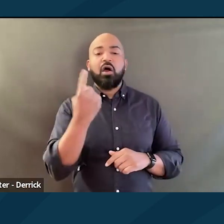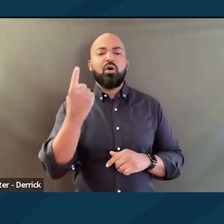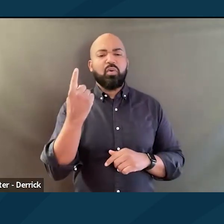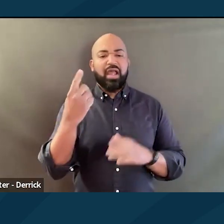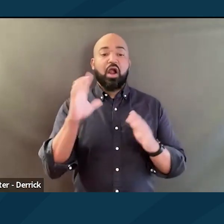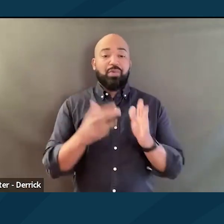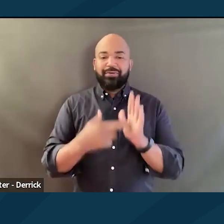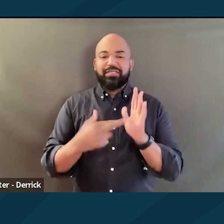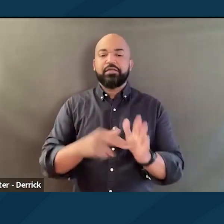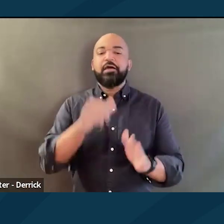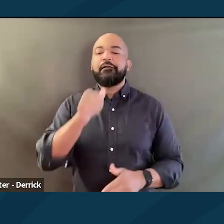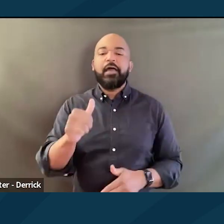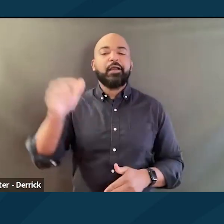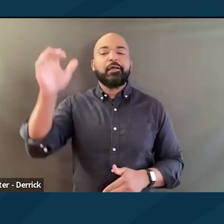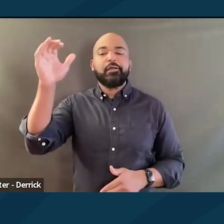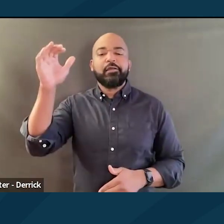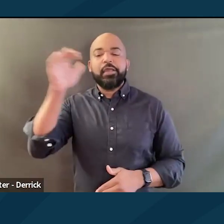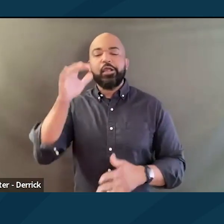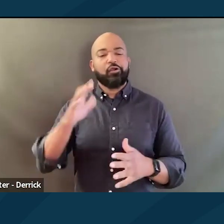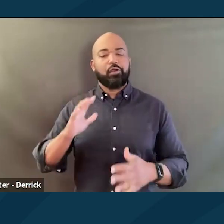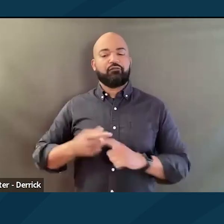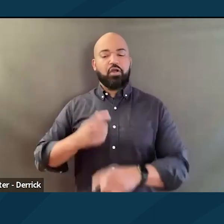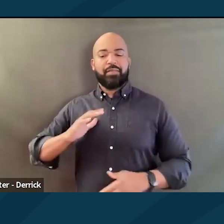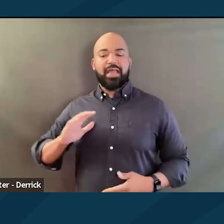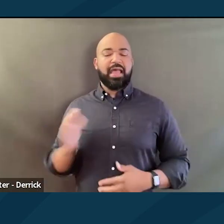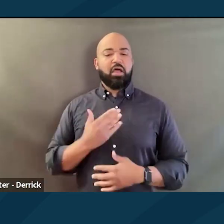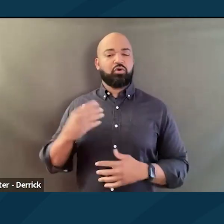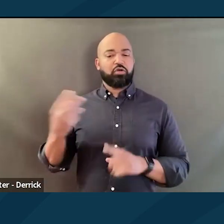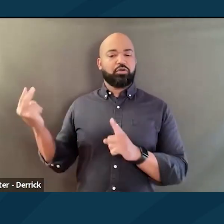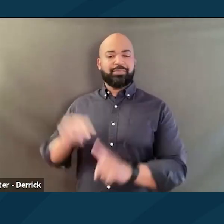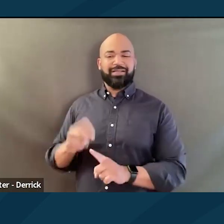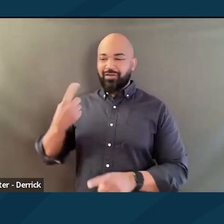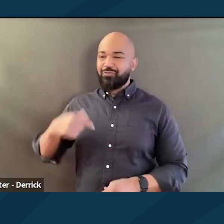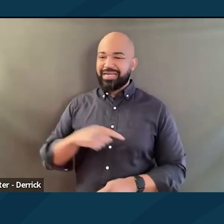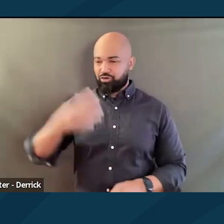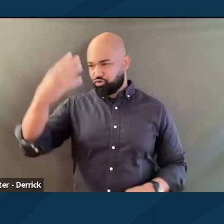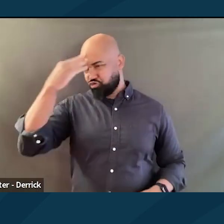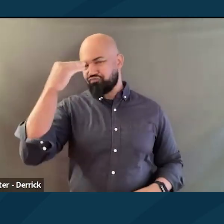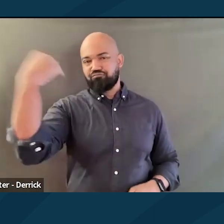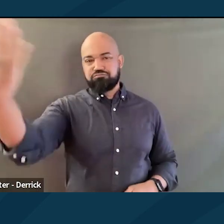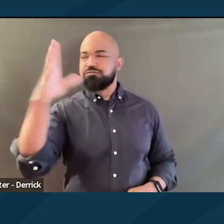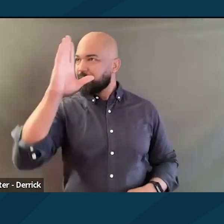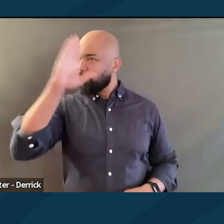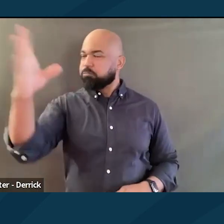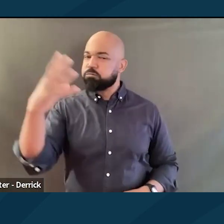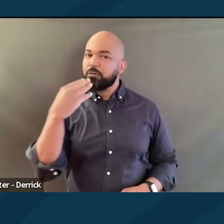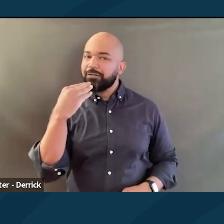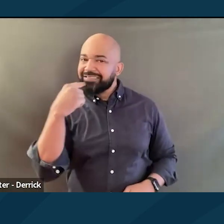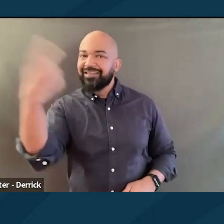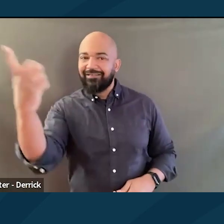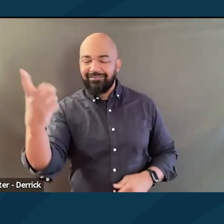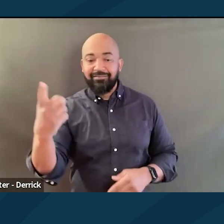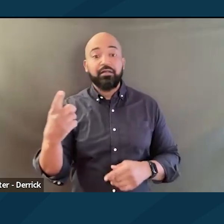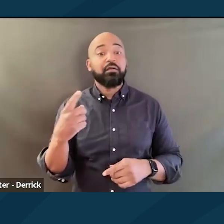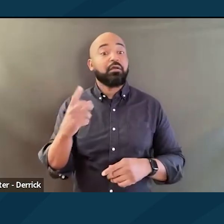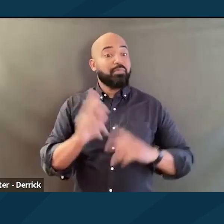to hear self‑advocates like ourselves, to raise our voices. And even to people who we disagree,